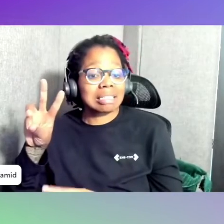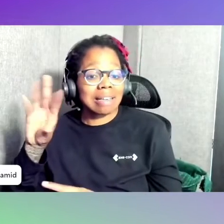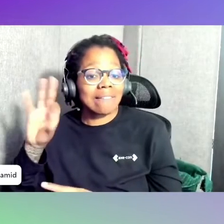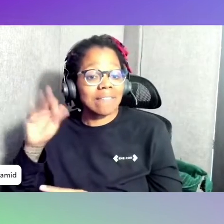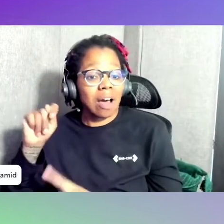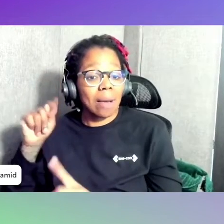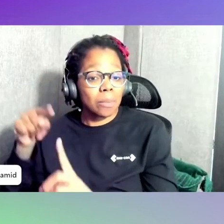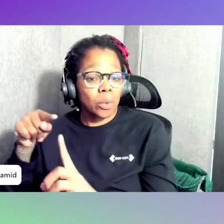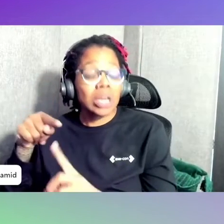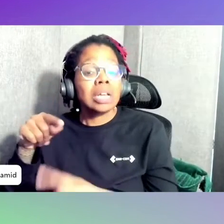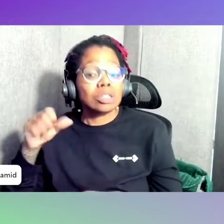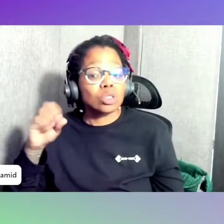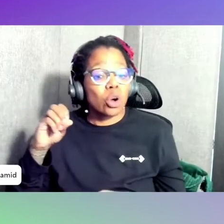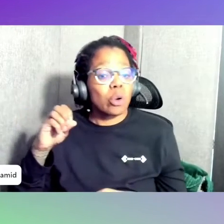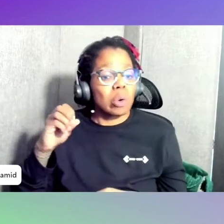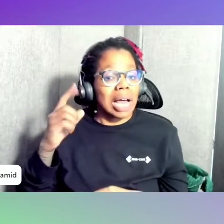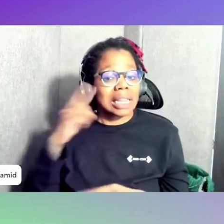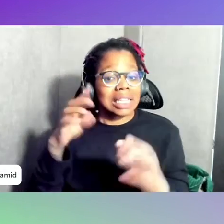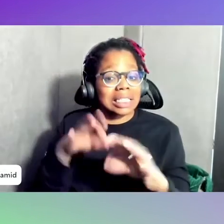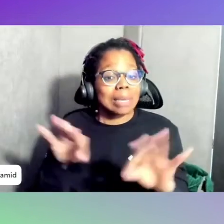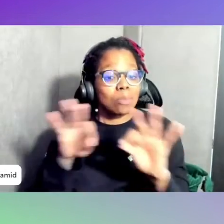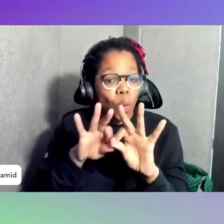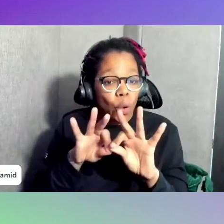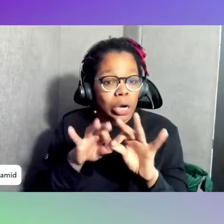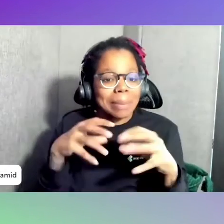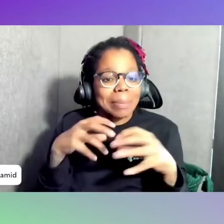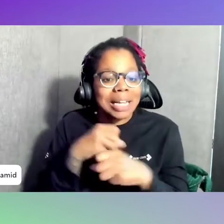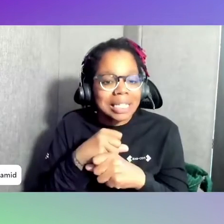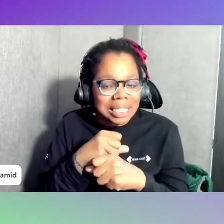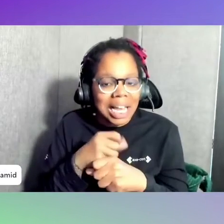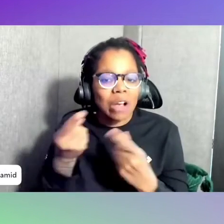that same tip, if Braille we're a point, it would be